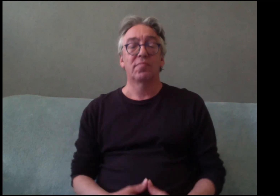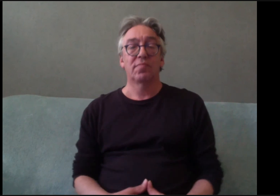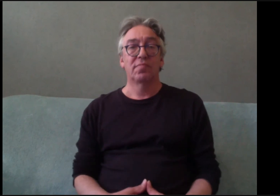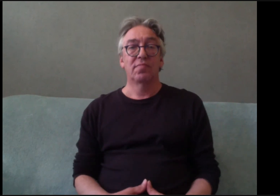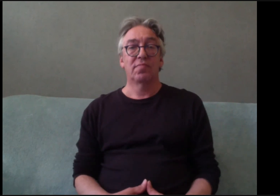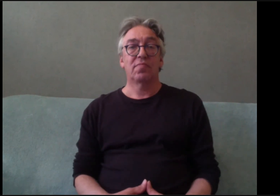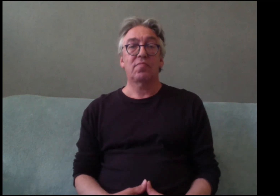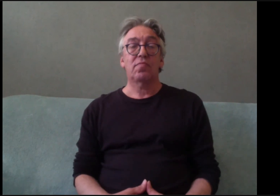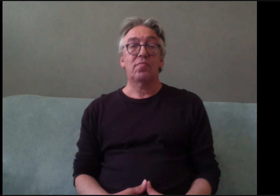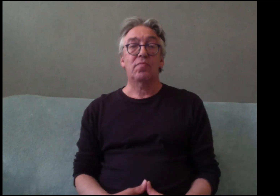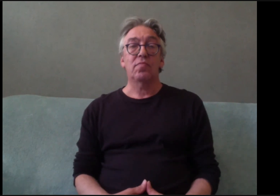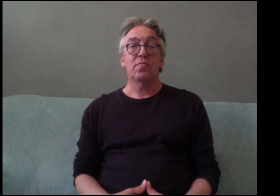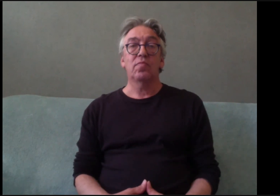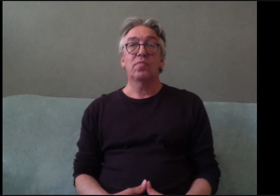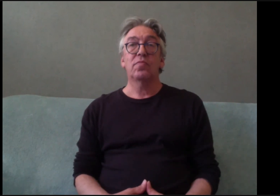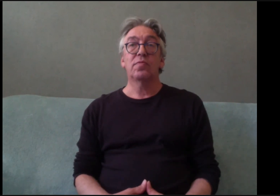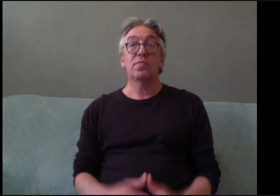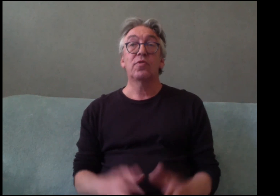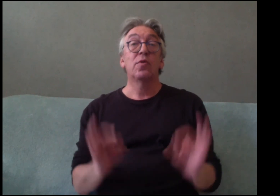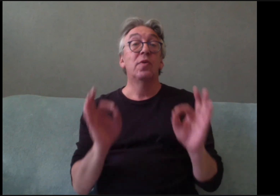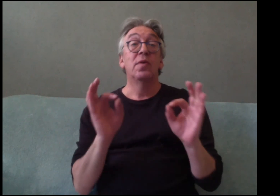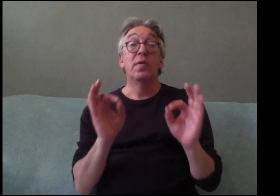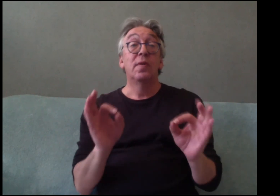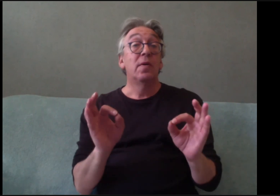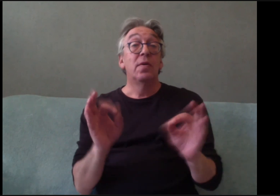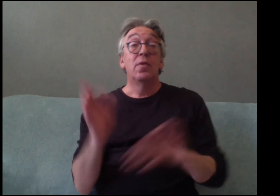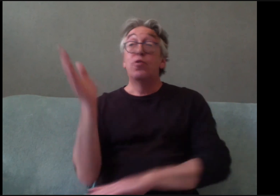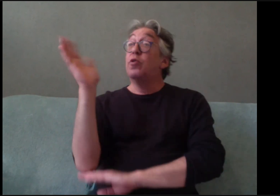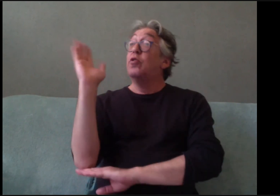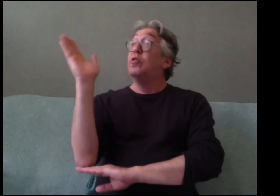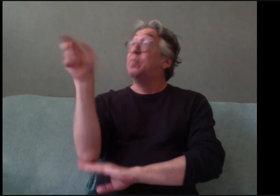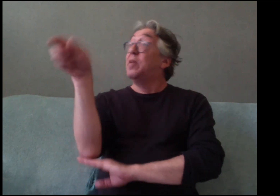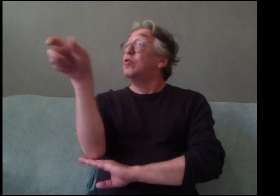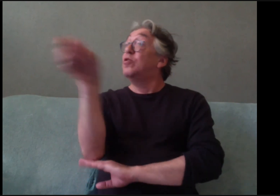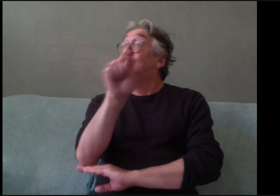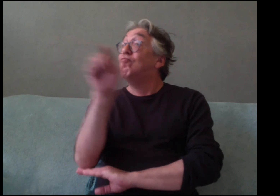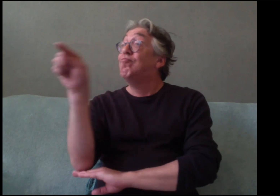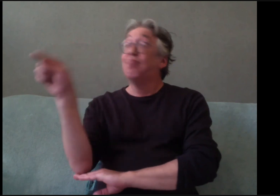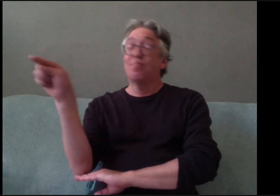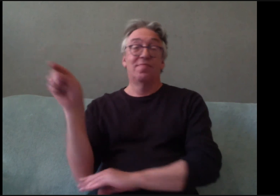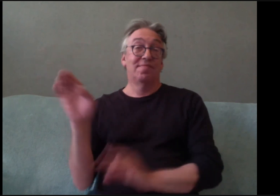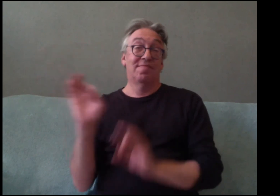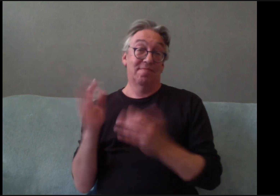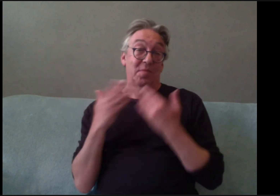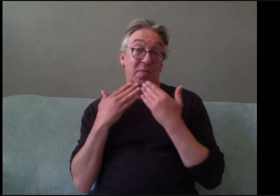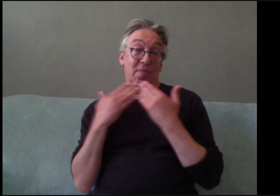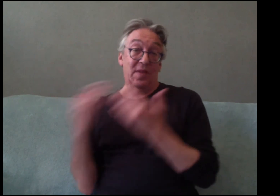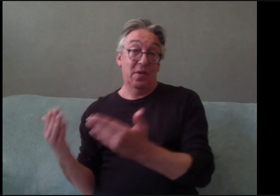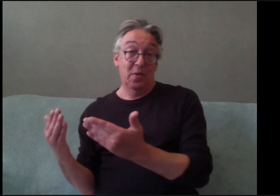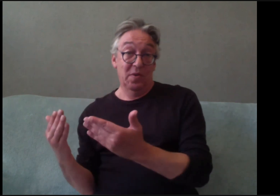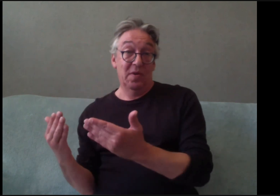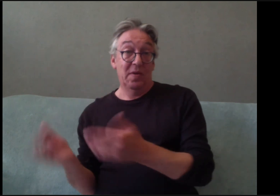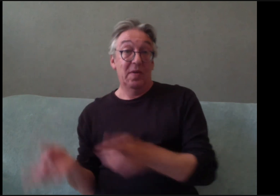Well, thank you very much to the speakers. And thank you very much or all our attendees